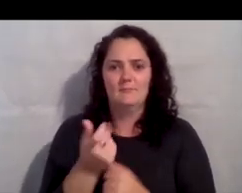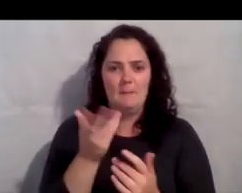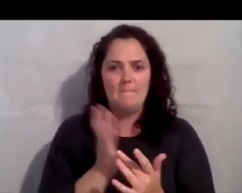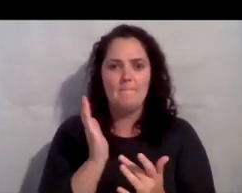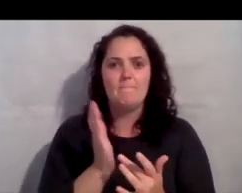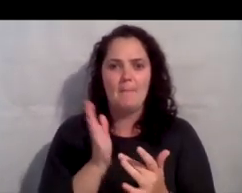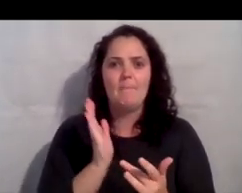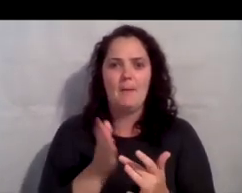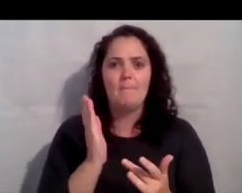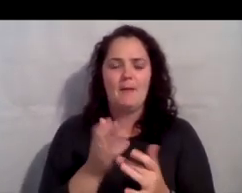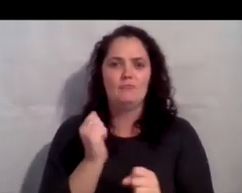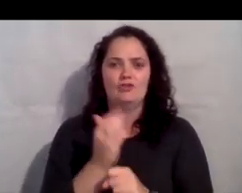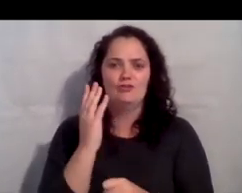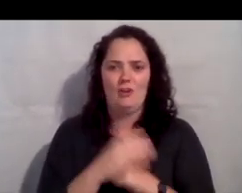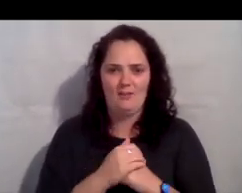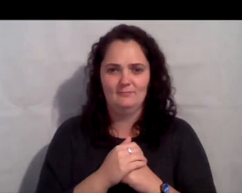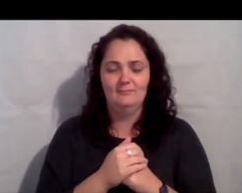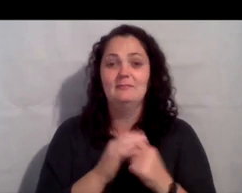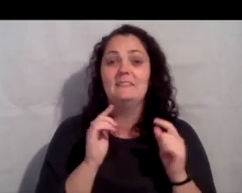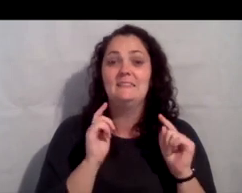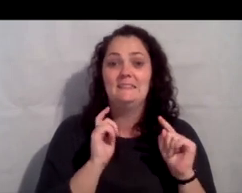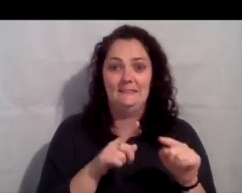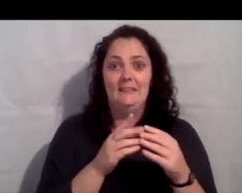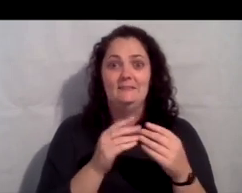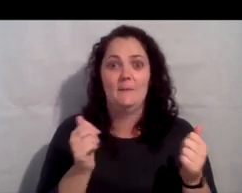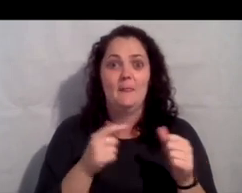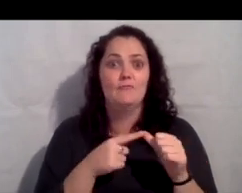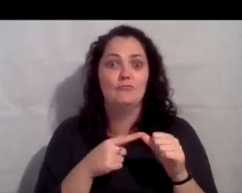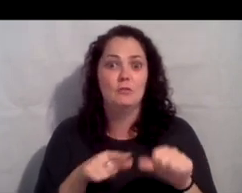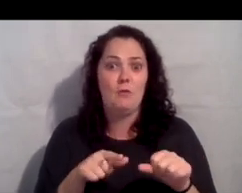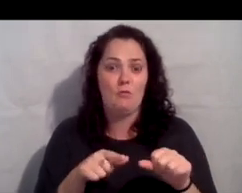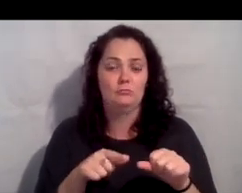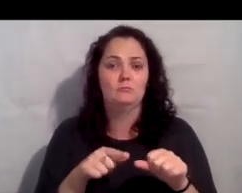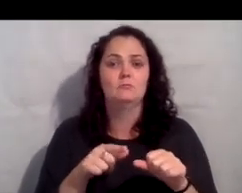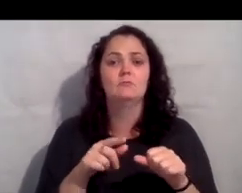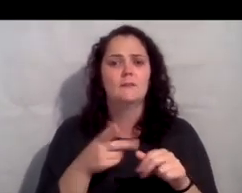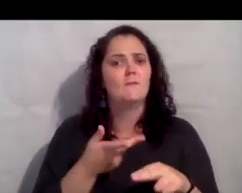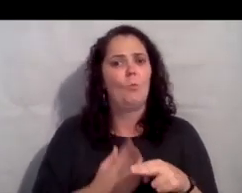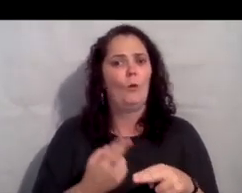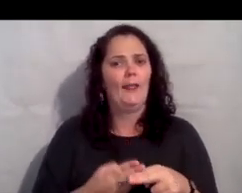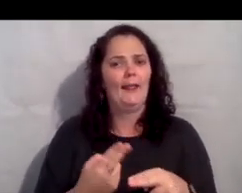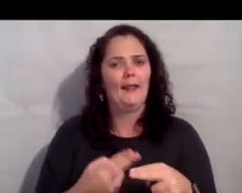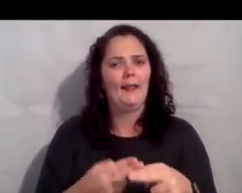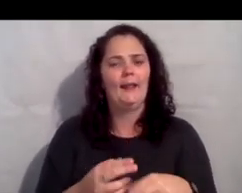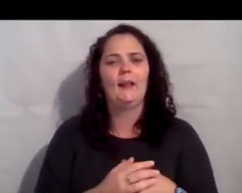over and over again – immediacy. It's a direct response to something, it's done very rapidly but we're not going to get caught up in just